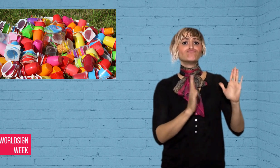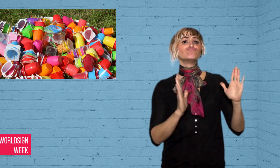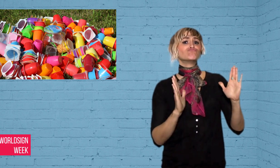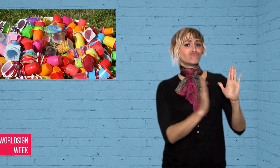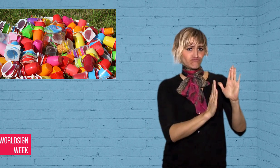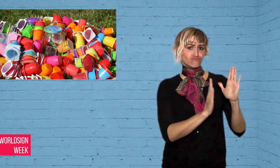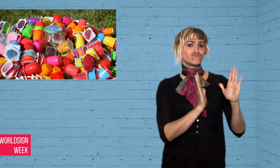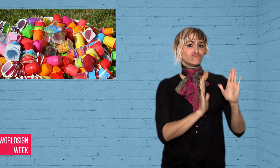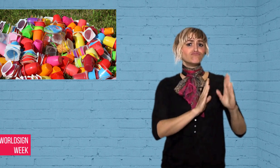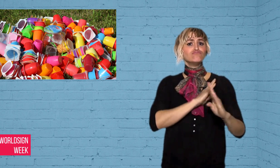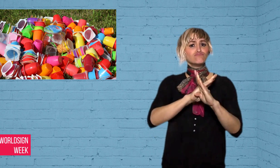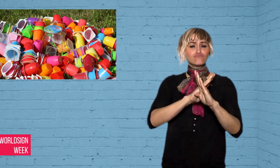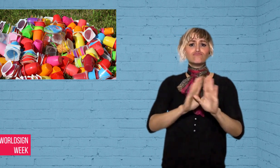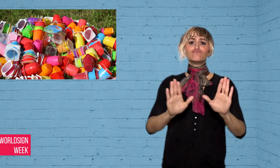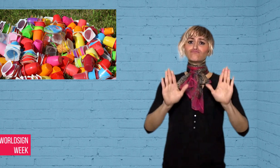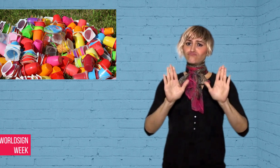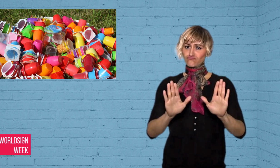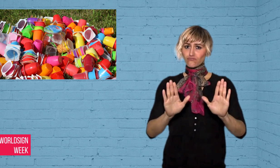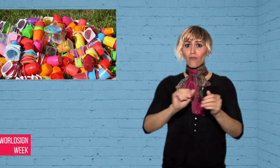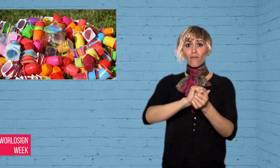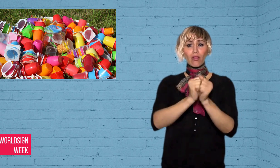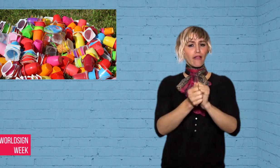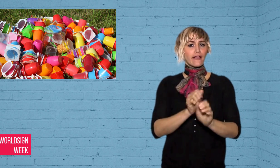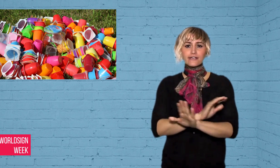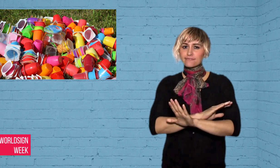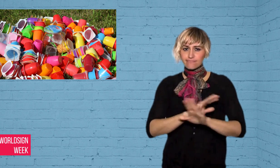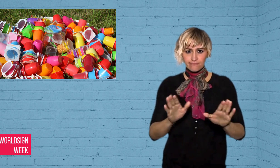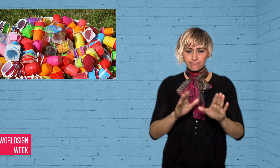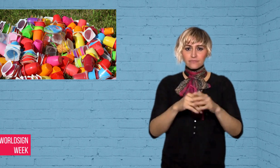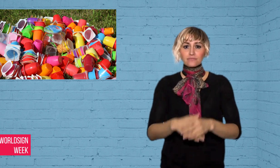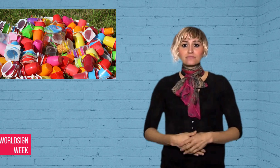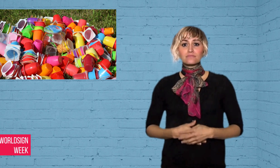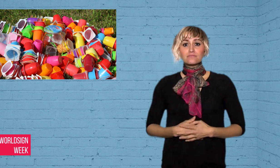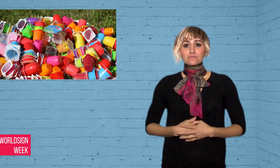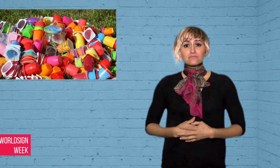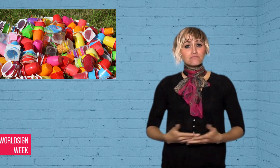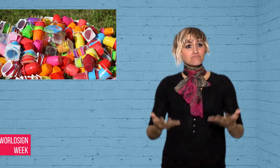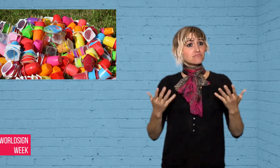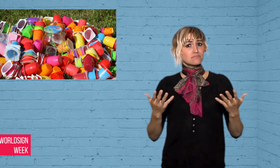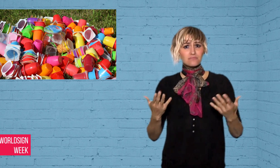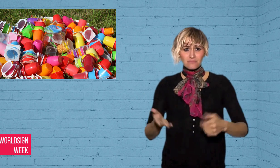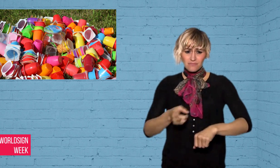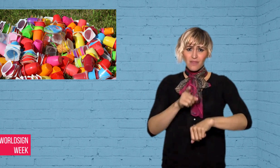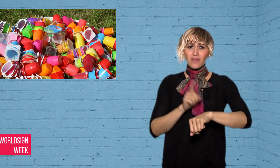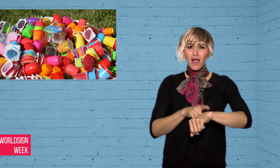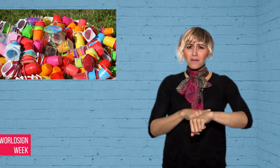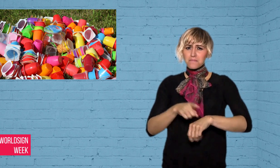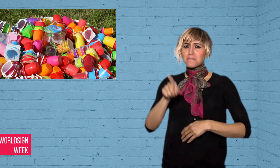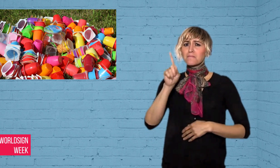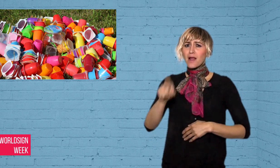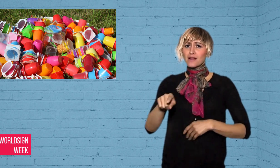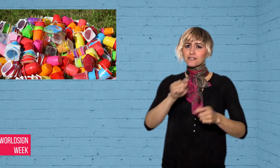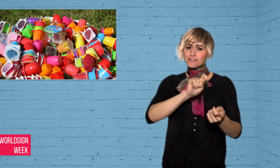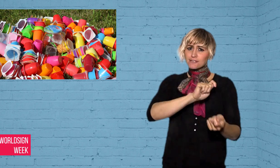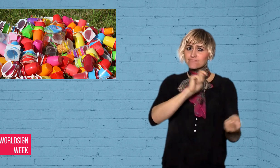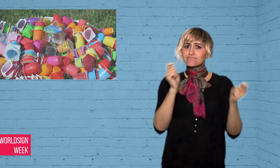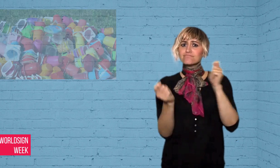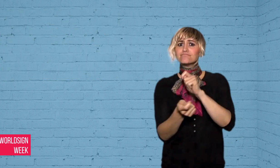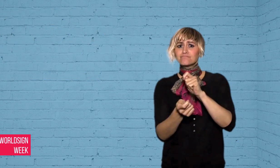It’s time for a change and end pollution.